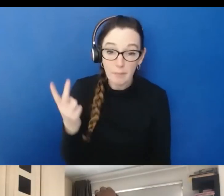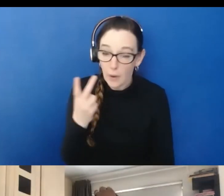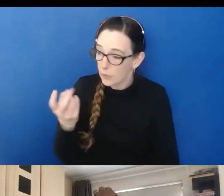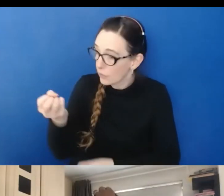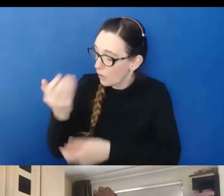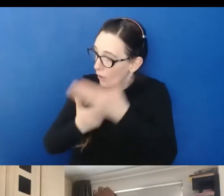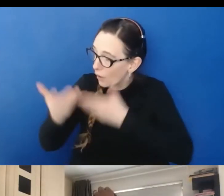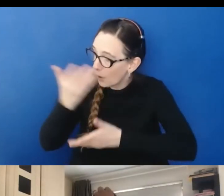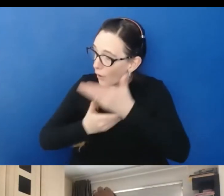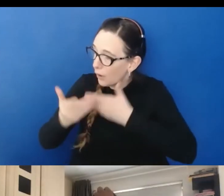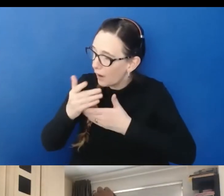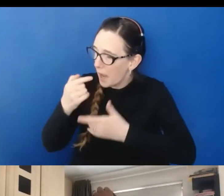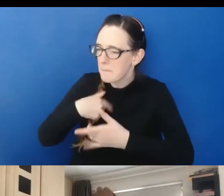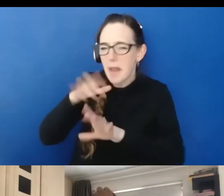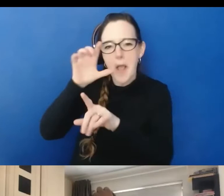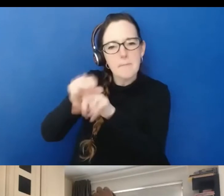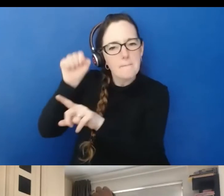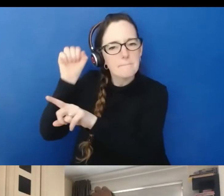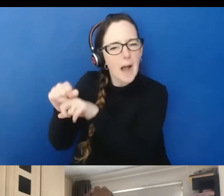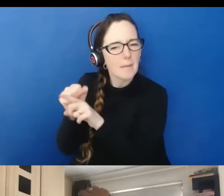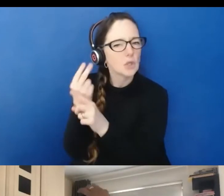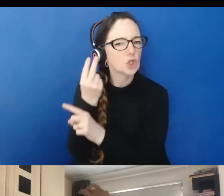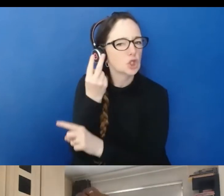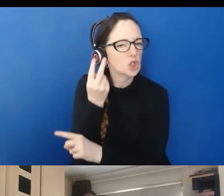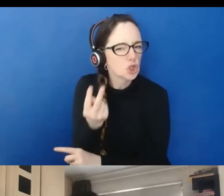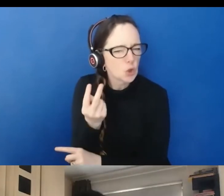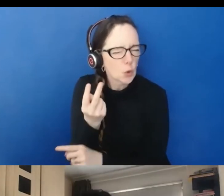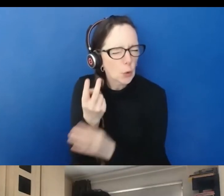of threads coming through around relationships in particular.